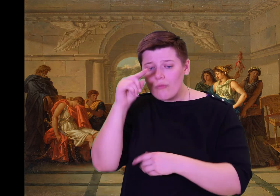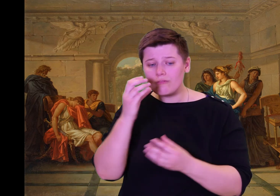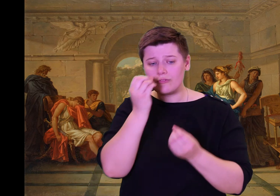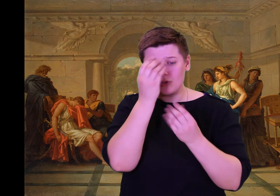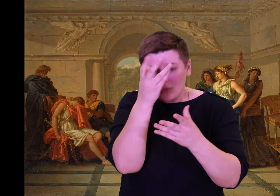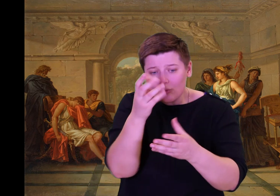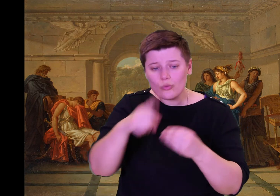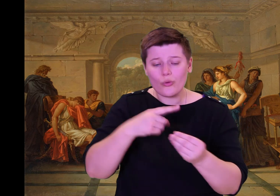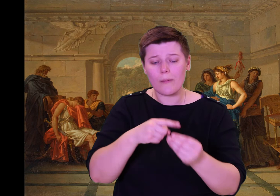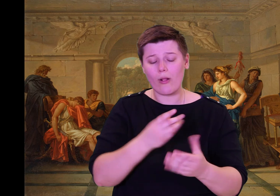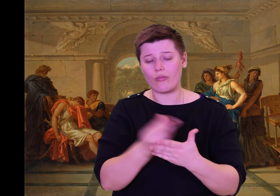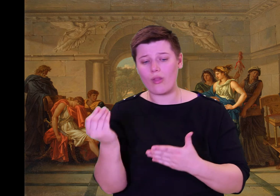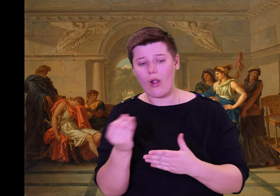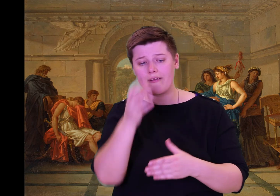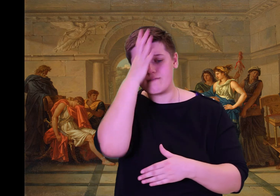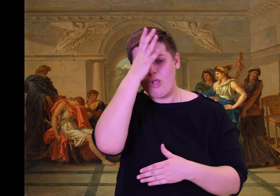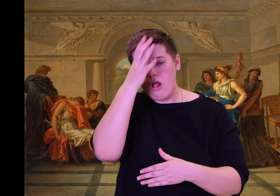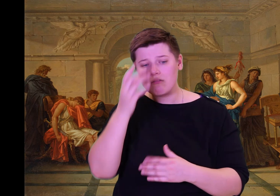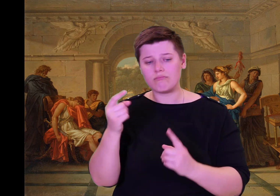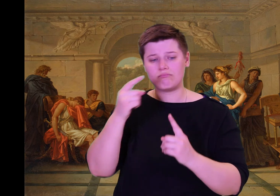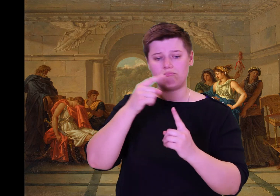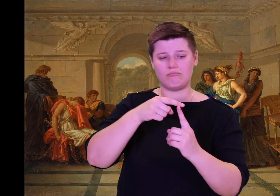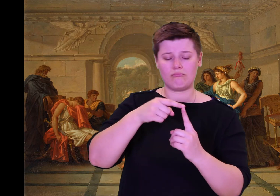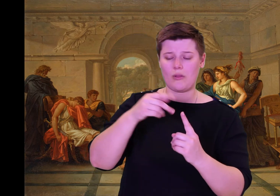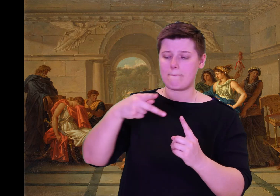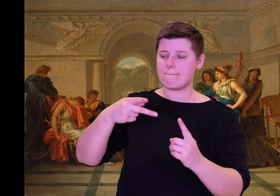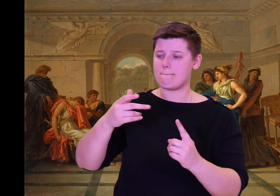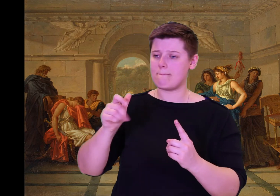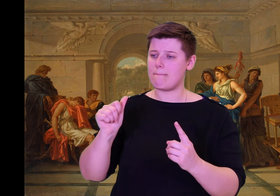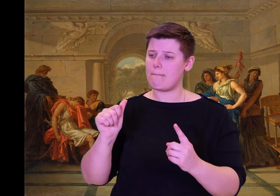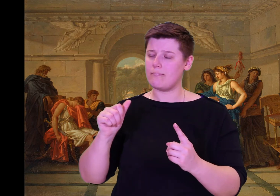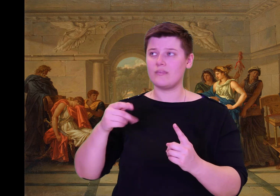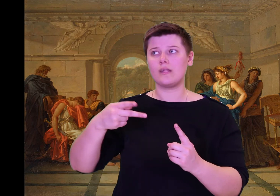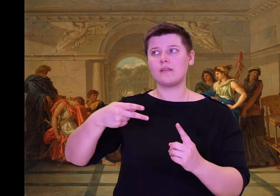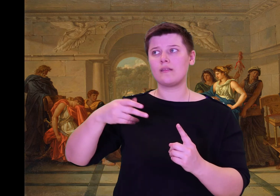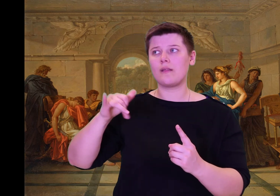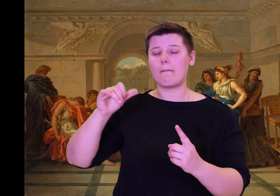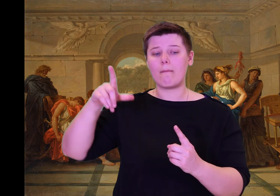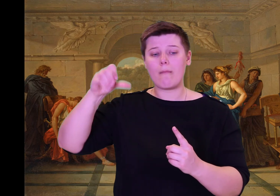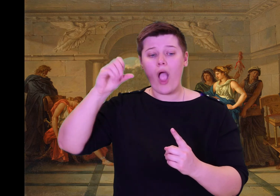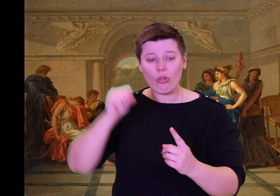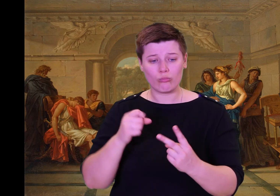he has endured enough. Without a god or human as his guide, he will drift